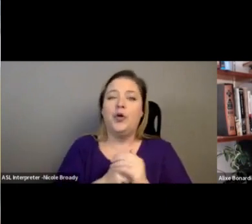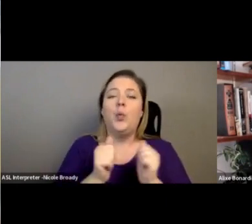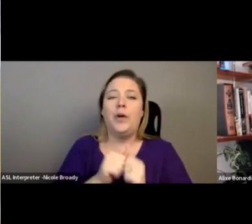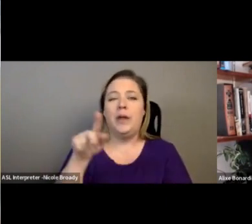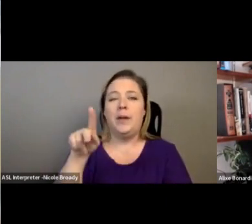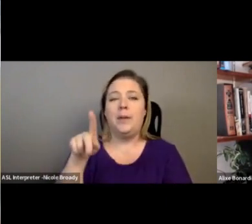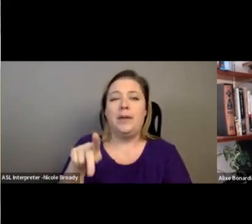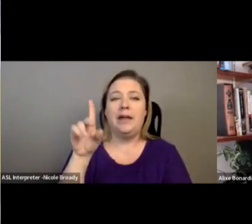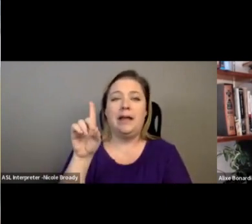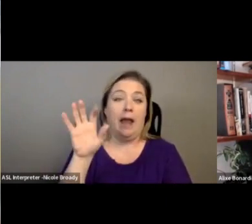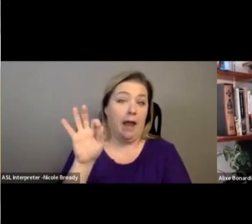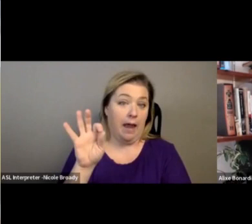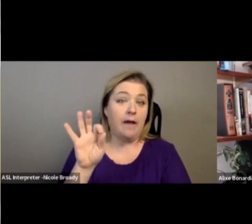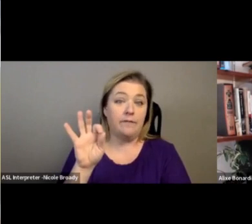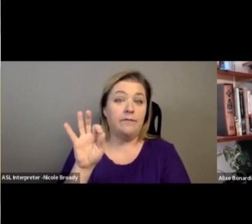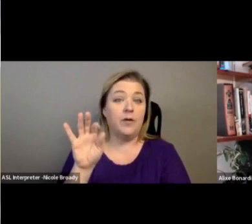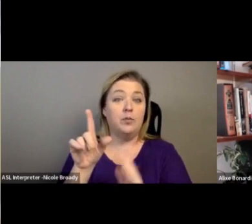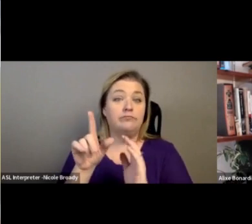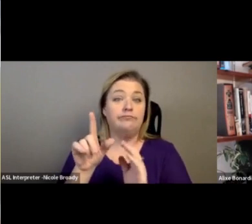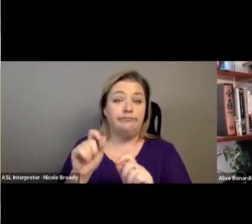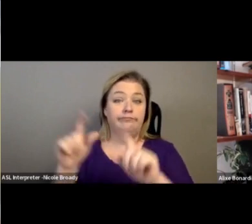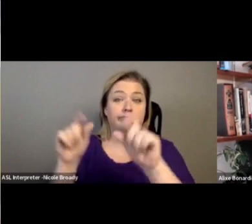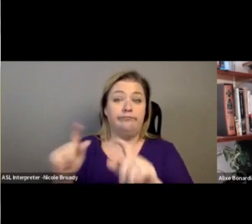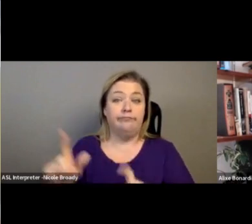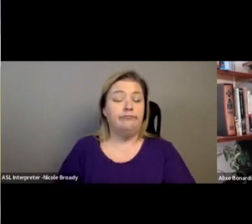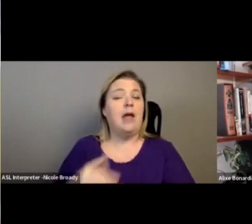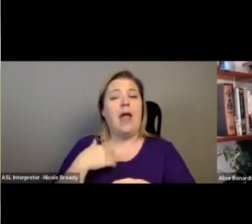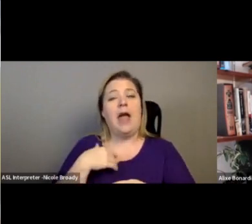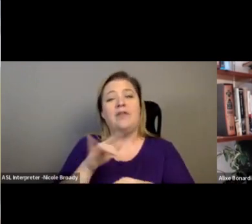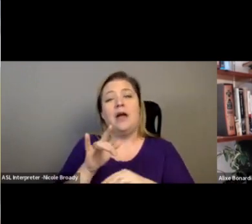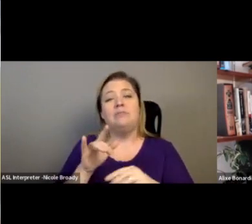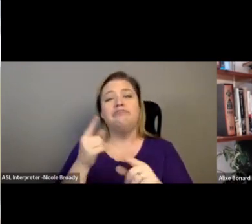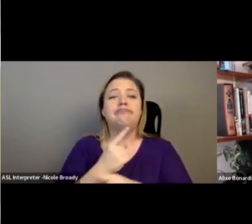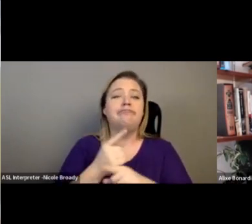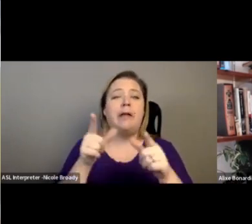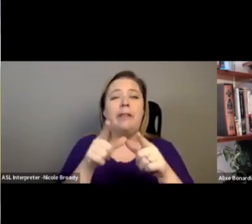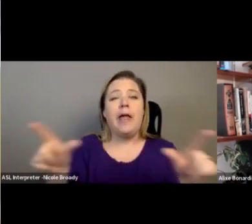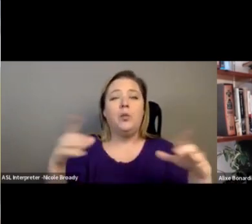of the slides, we will have a plain language summary available as well. And that will be